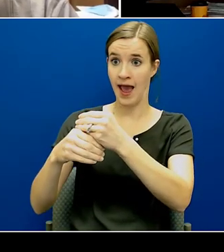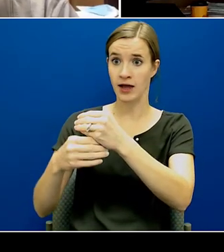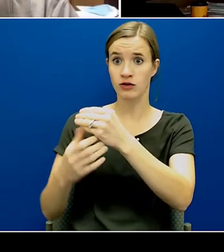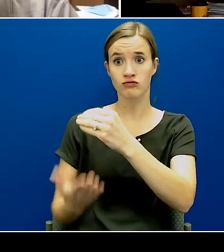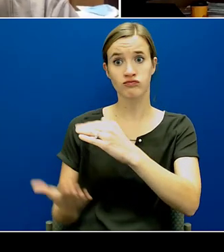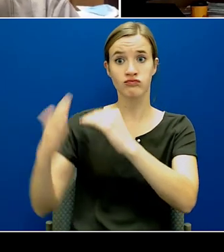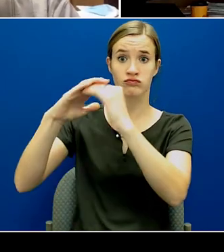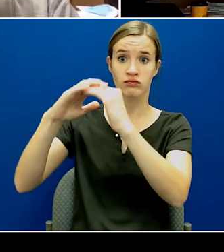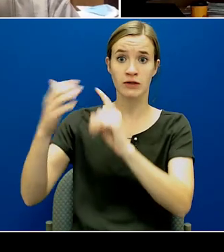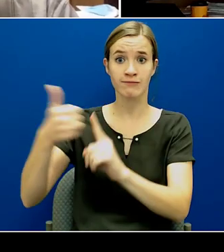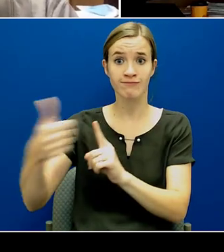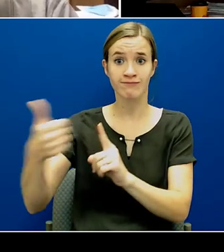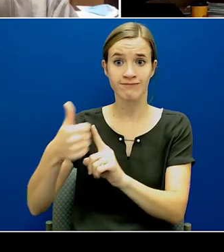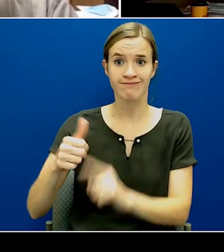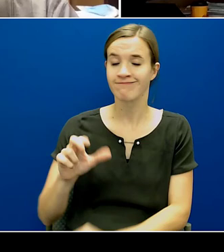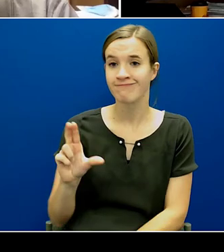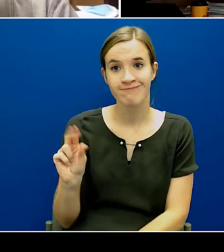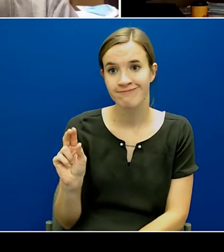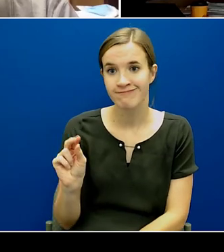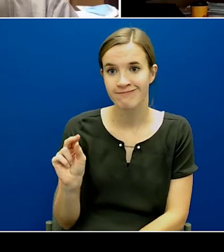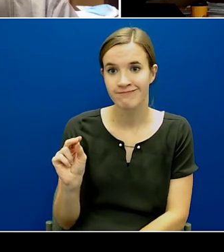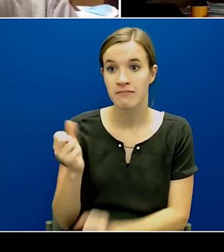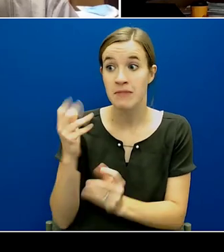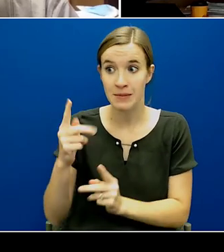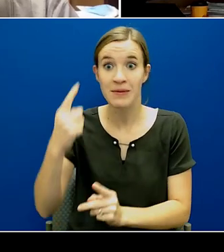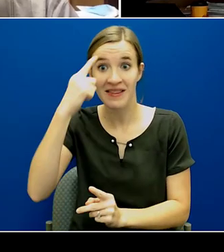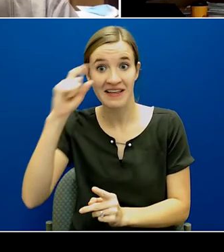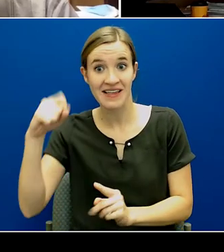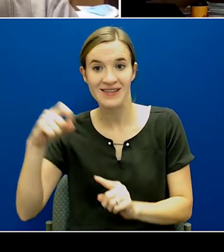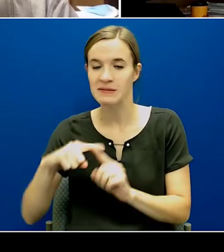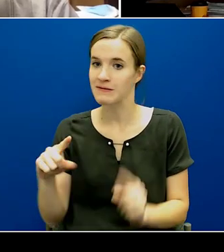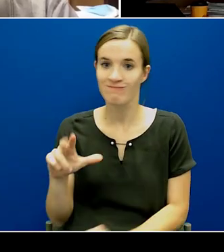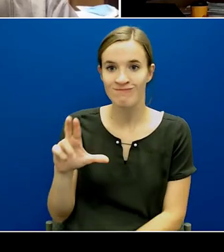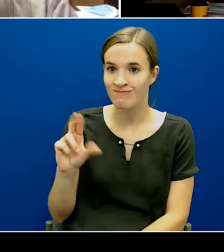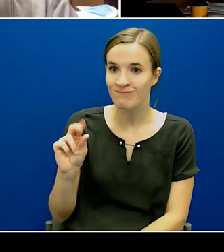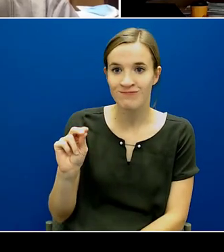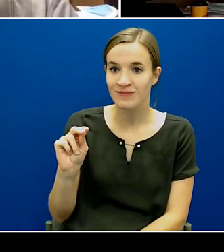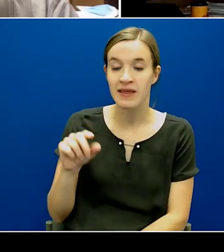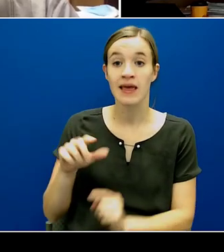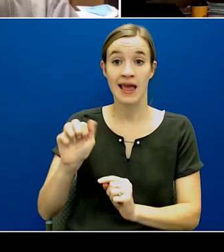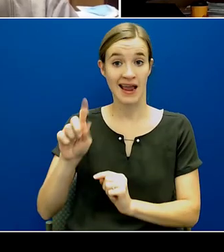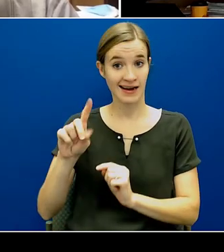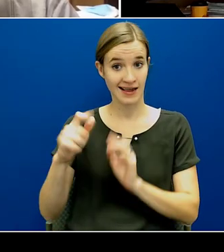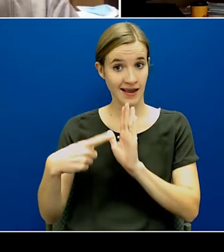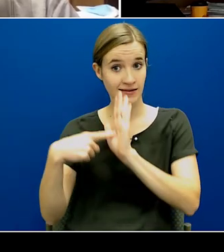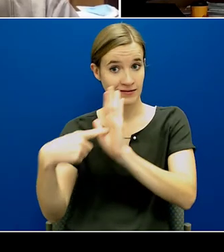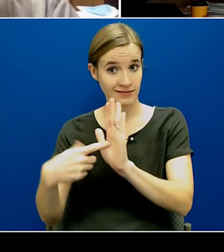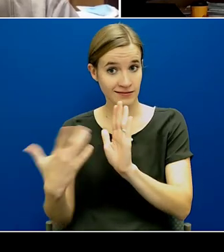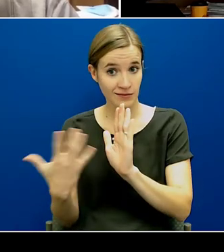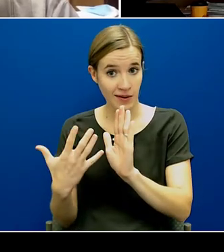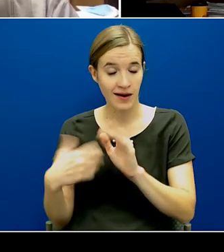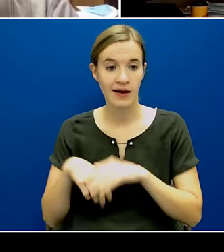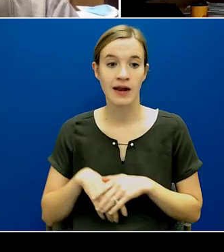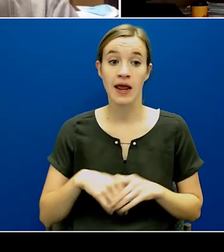existing transportation systems and programs had to provide transportation that was